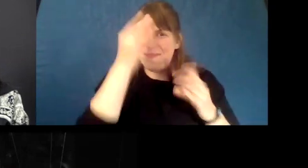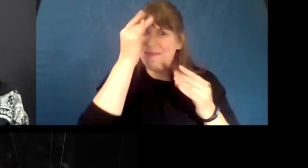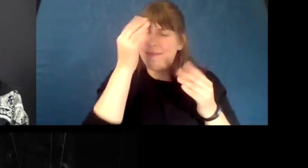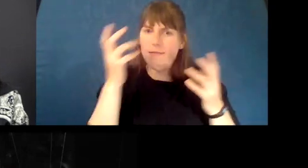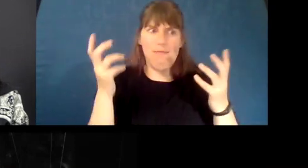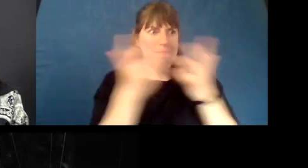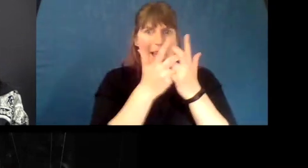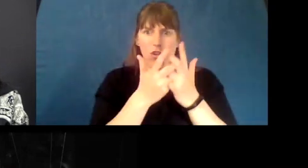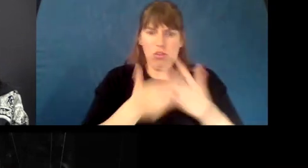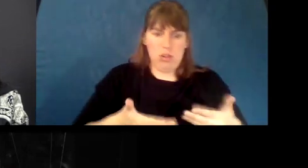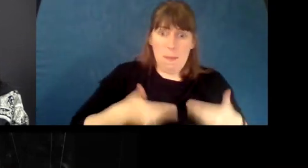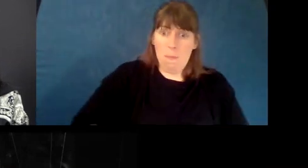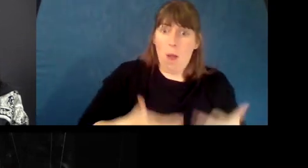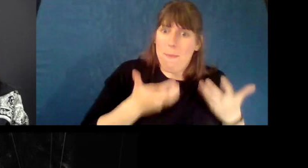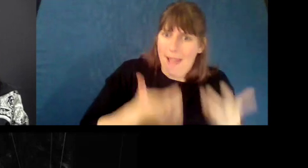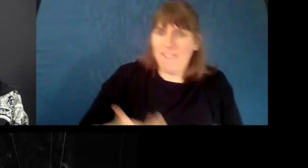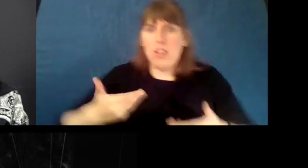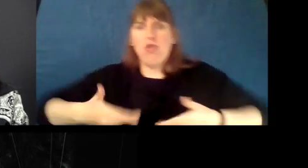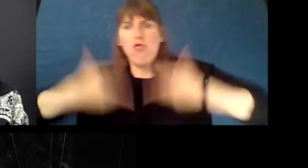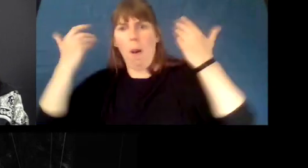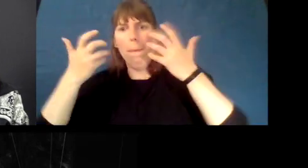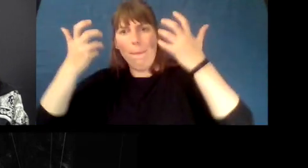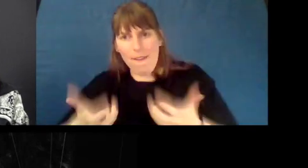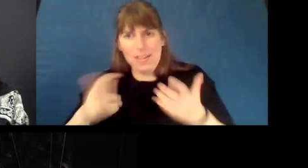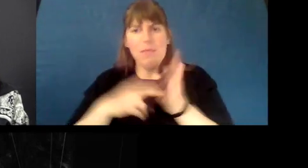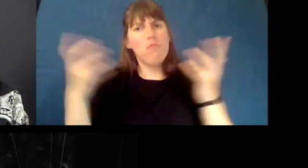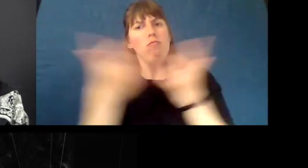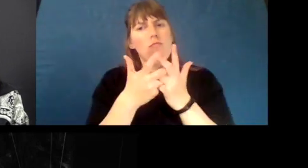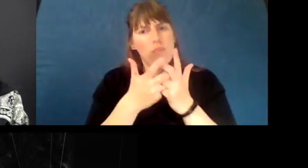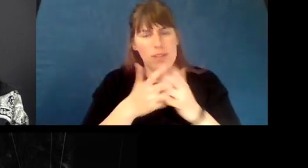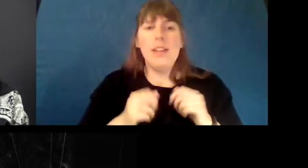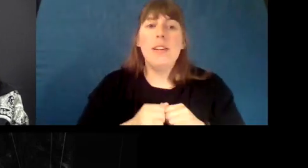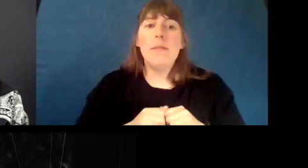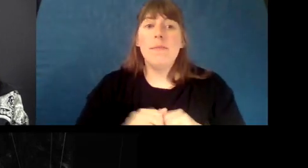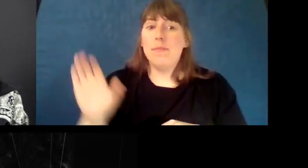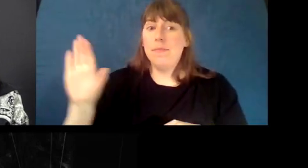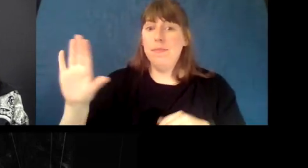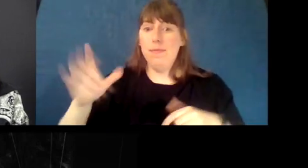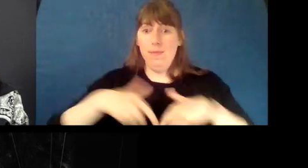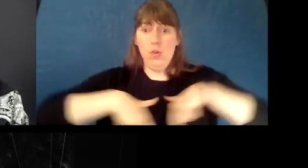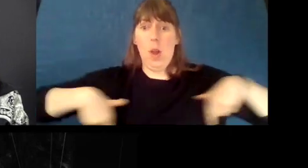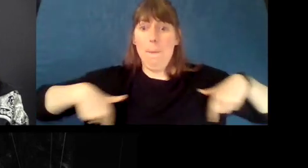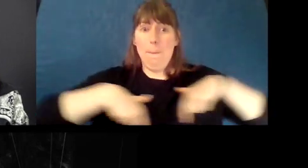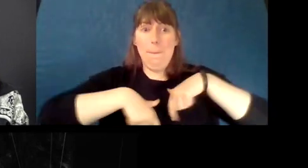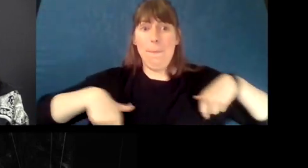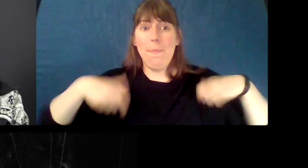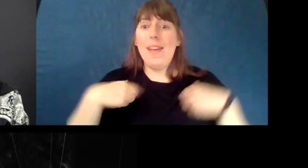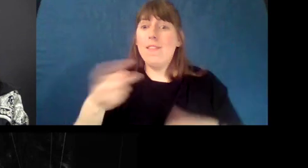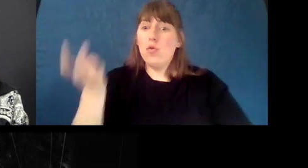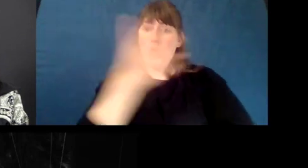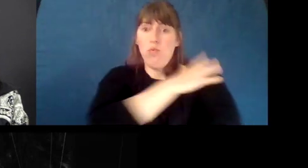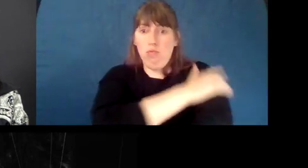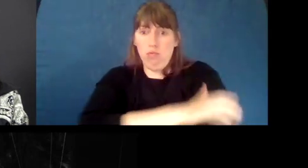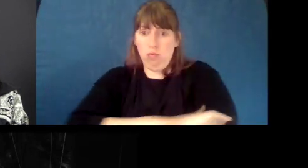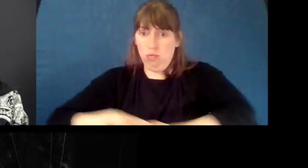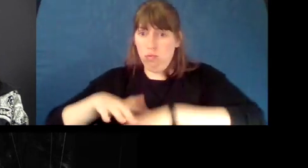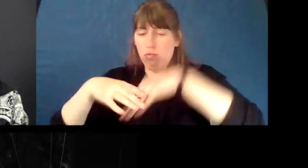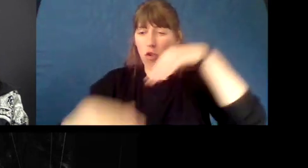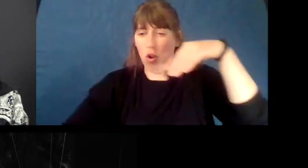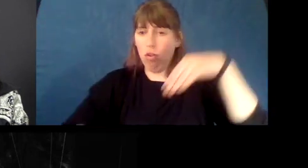that would complement each other in the space. So her top part has two long sleeves, her shoulders